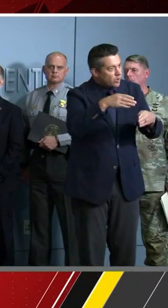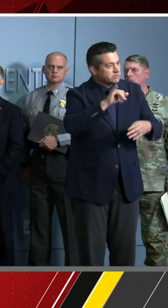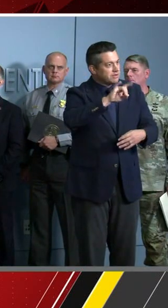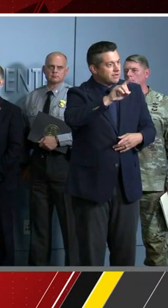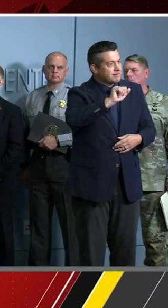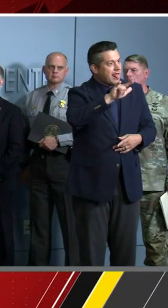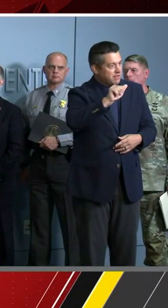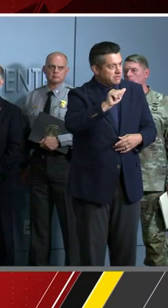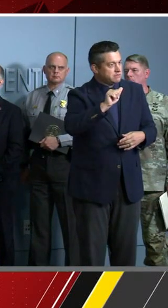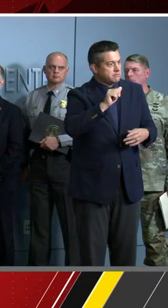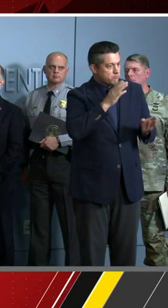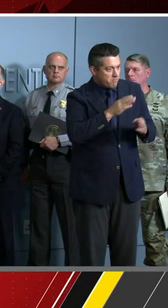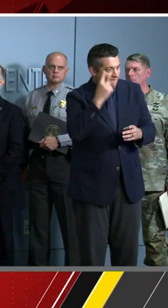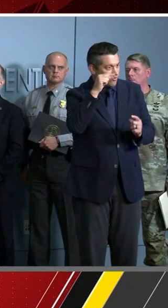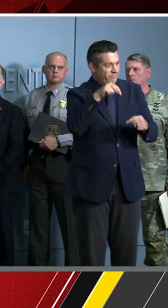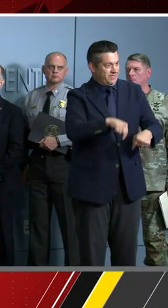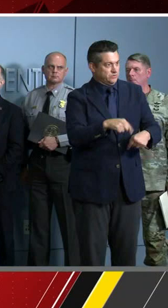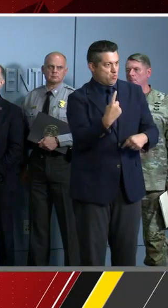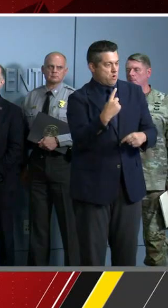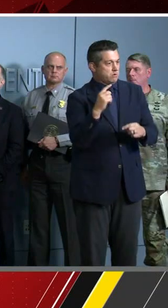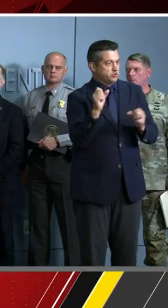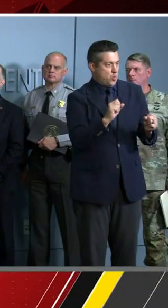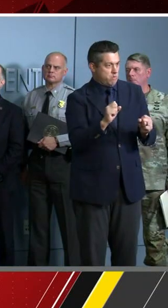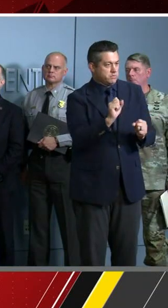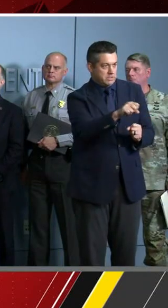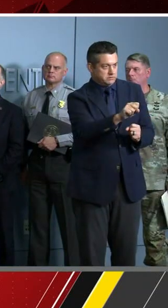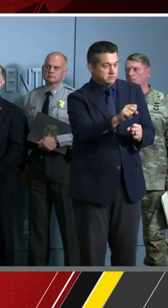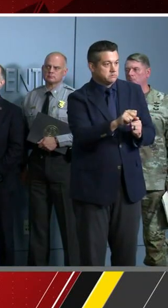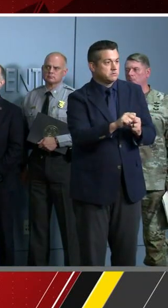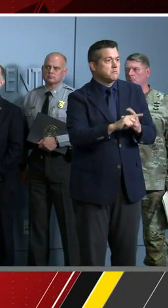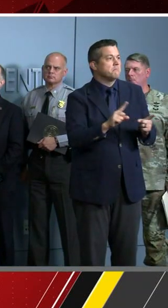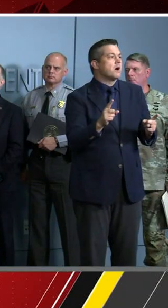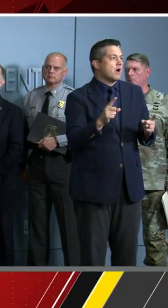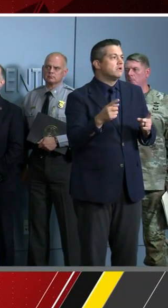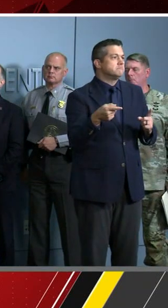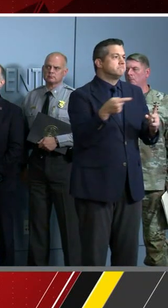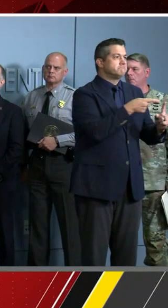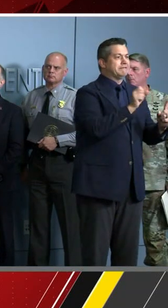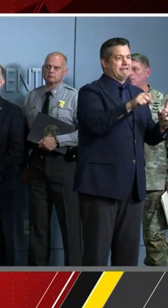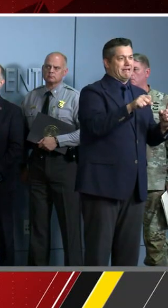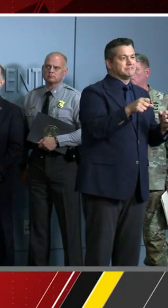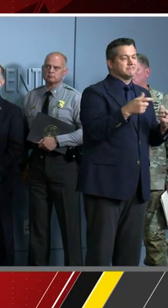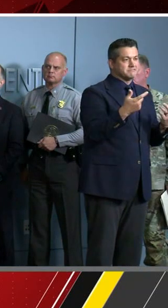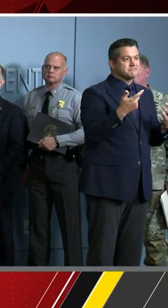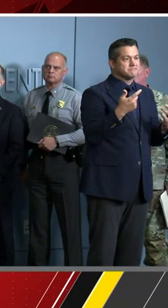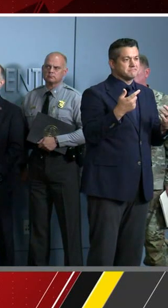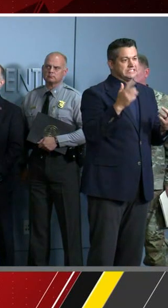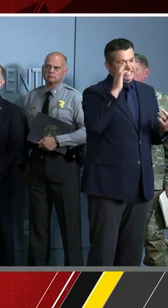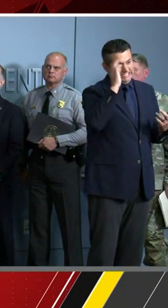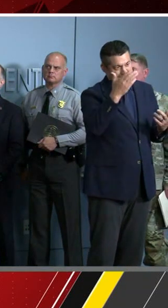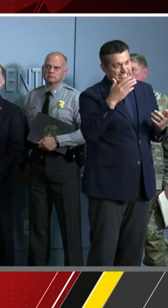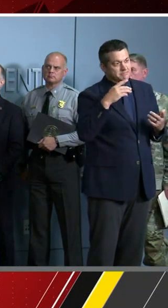are ready for this storm. But I